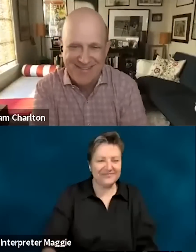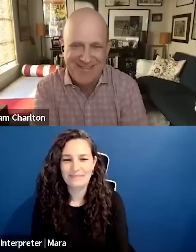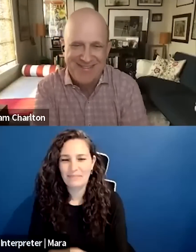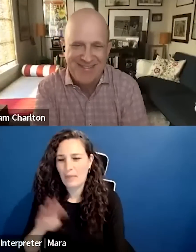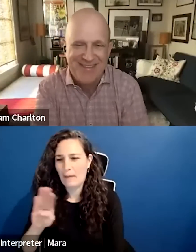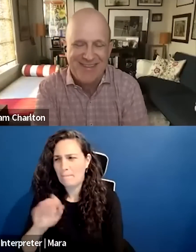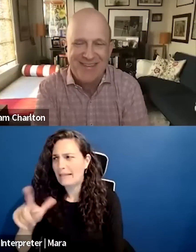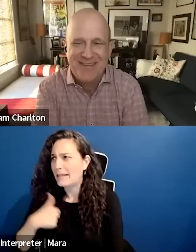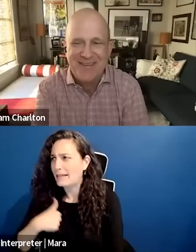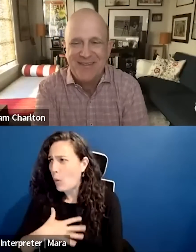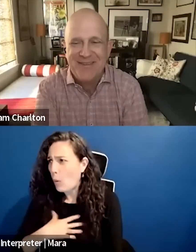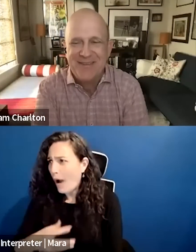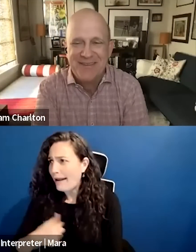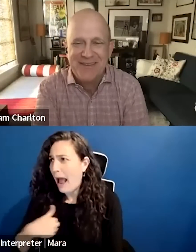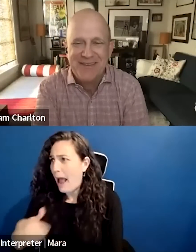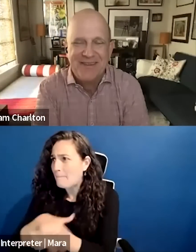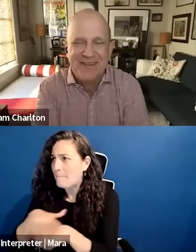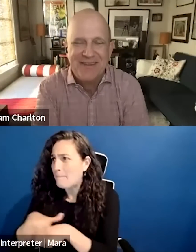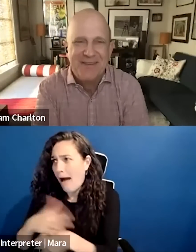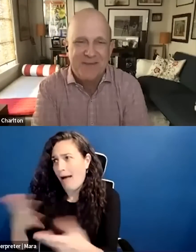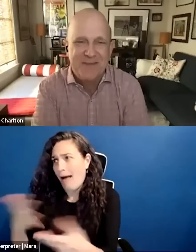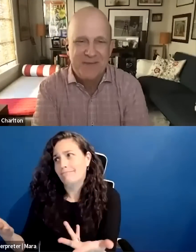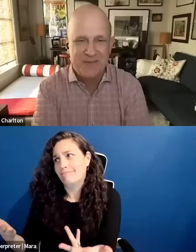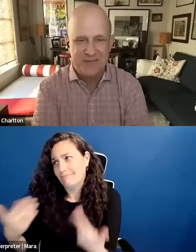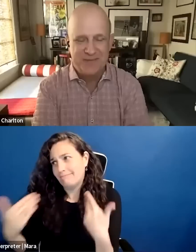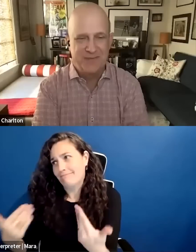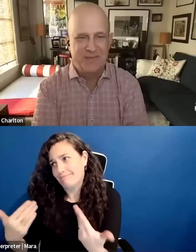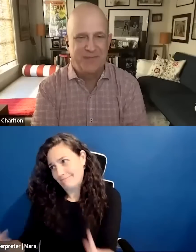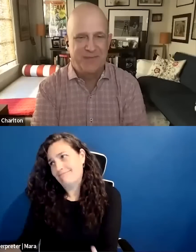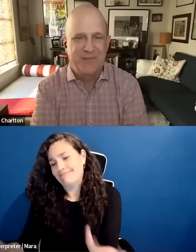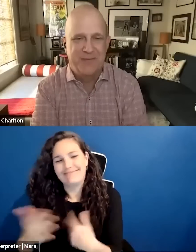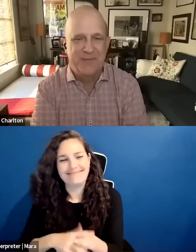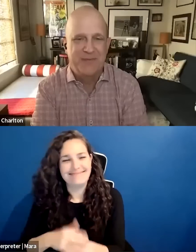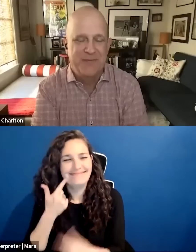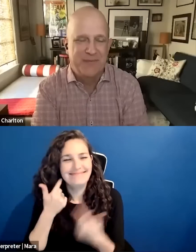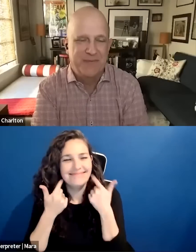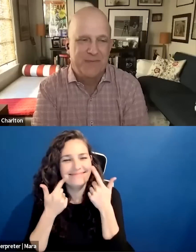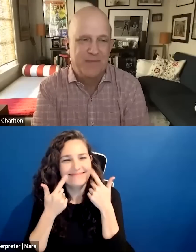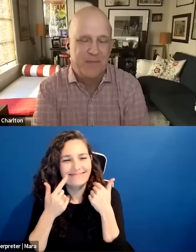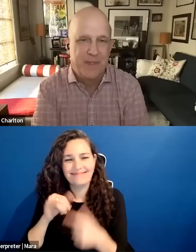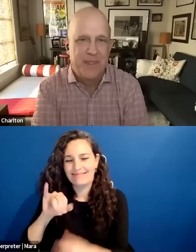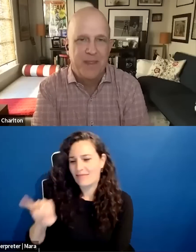Yeah, I love that. Jona, I'm curious your thoughts on that. Yeah, no I think that's so important